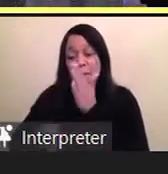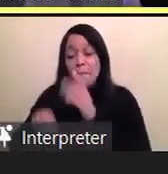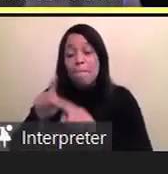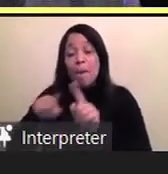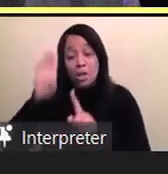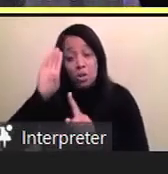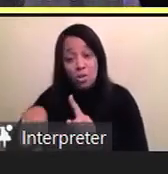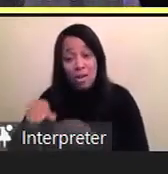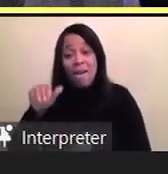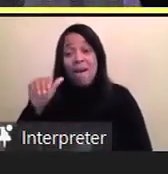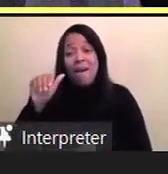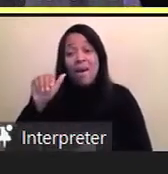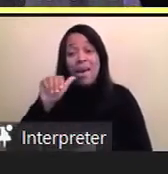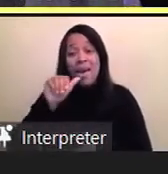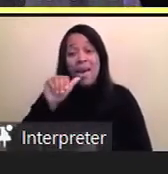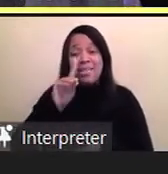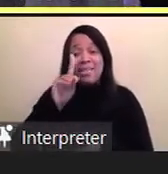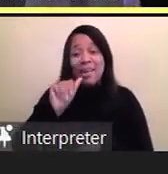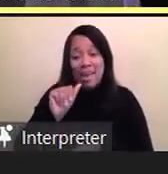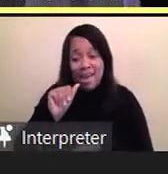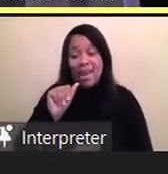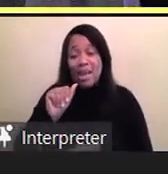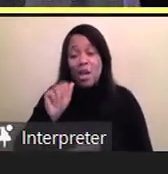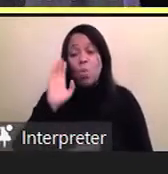employers who have 15 or more employees.